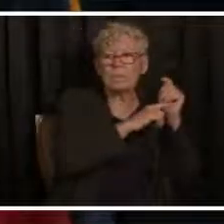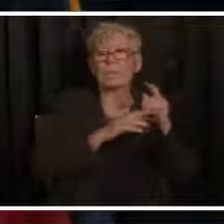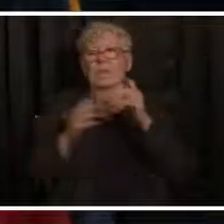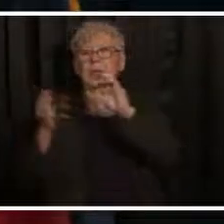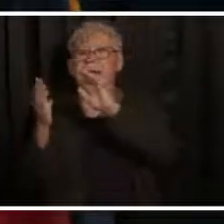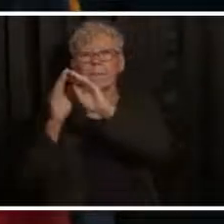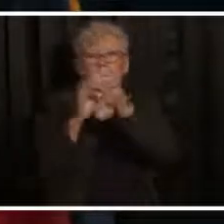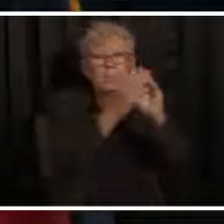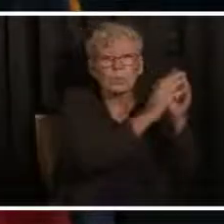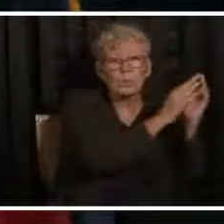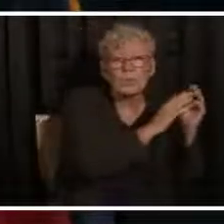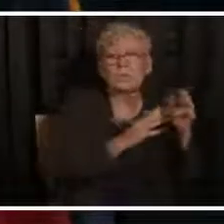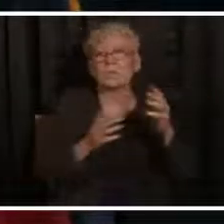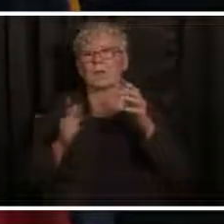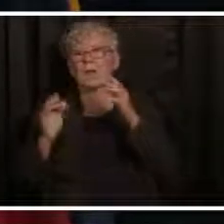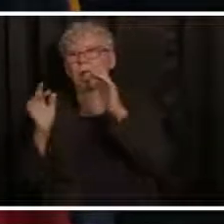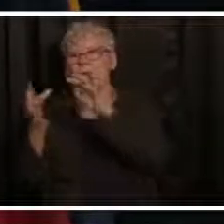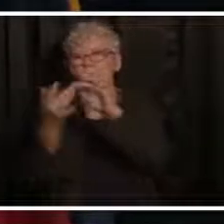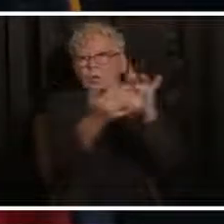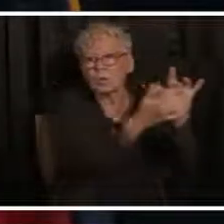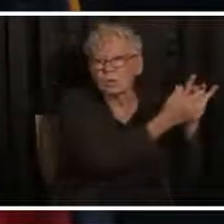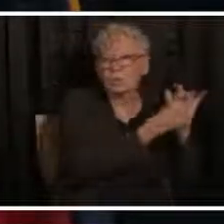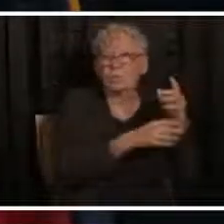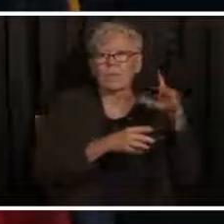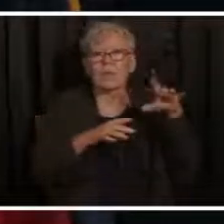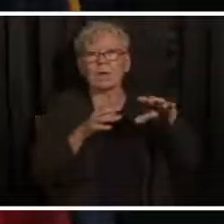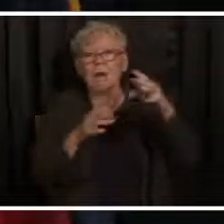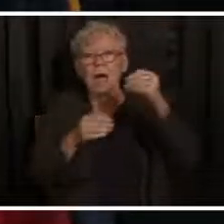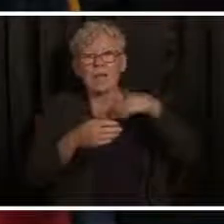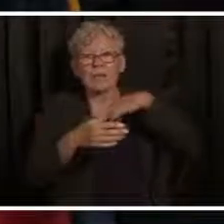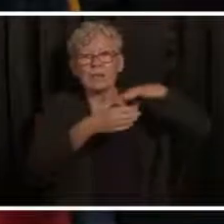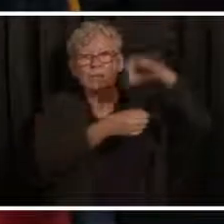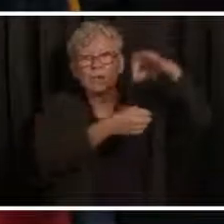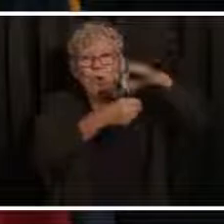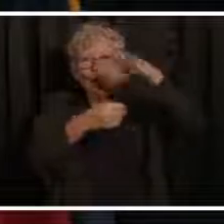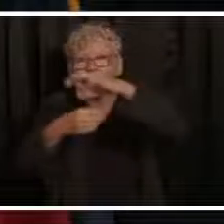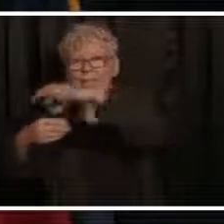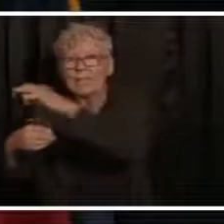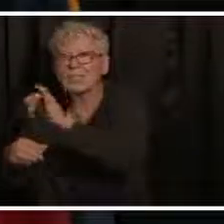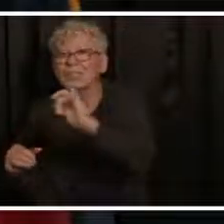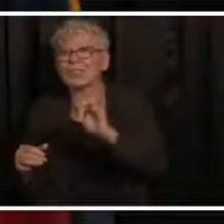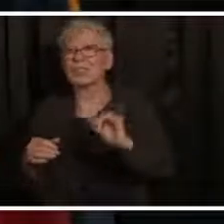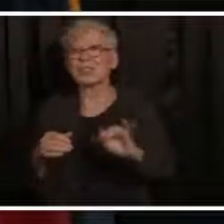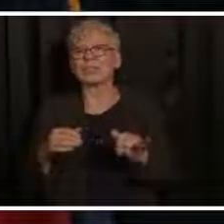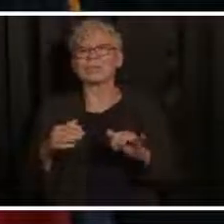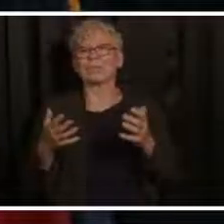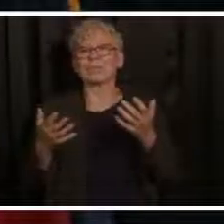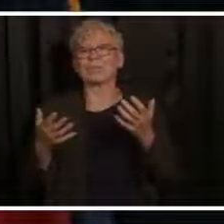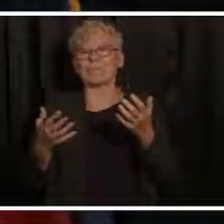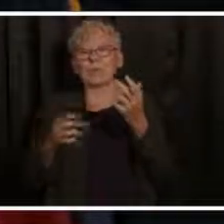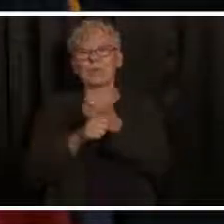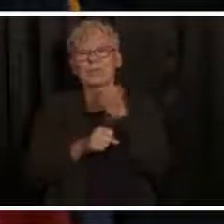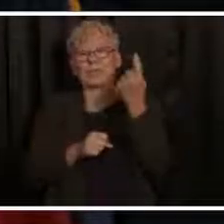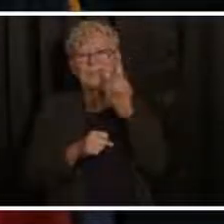if you took away any of those legs of this massive COVID-19 vaccination campaign, we simply wouldn't be where we are today